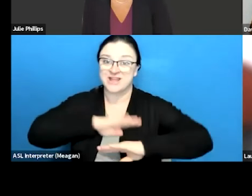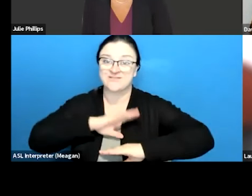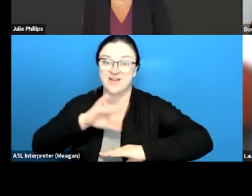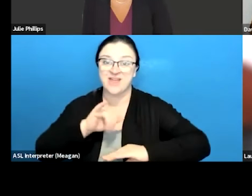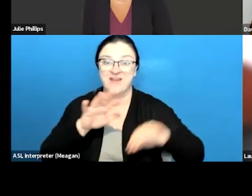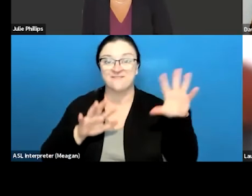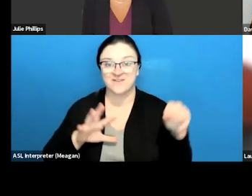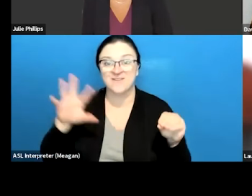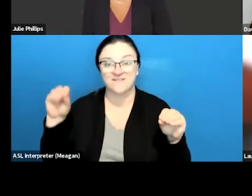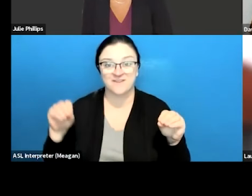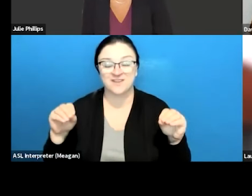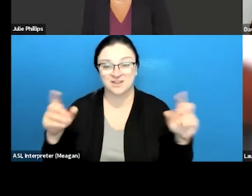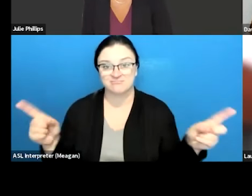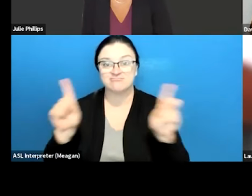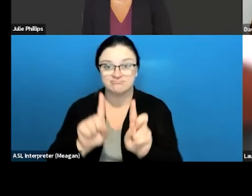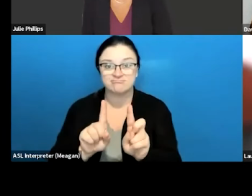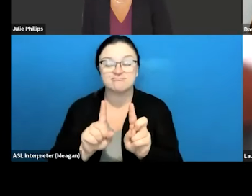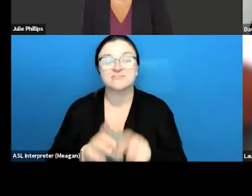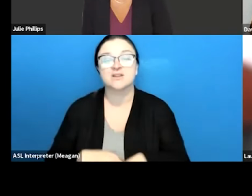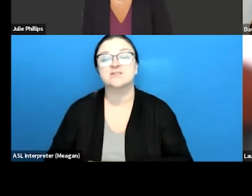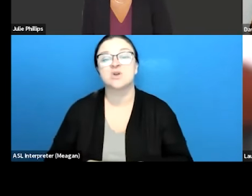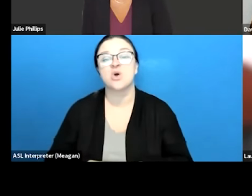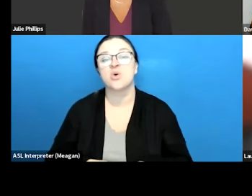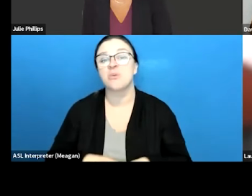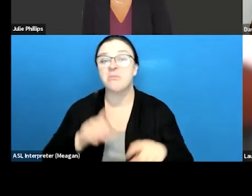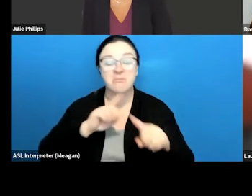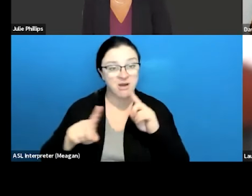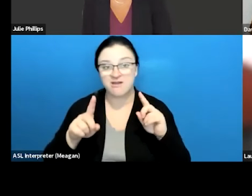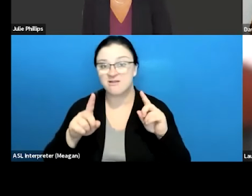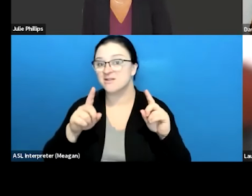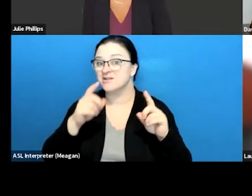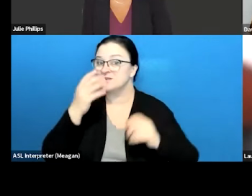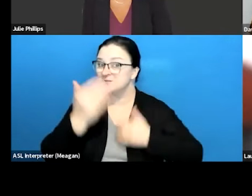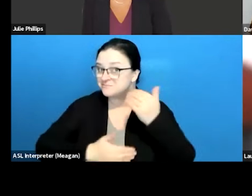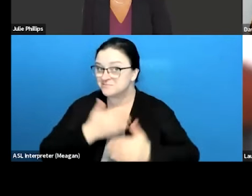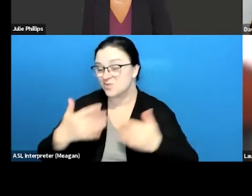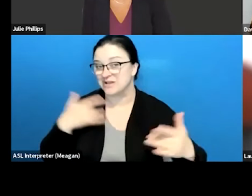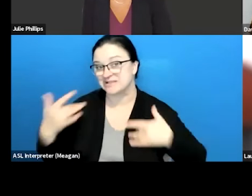But it is, it is coming together nicely, and we've been very excited with how that has come along.